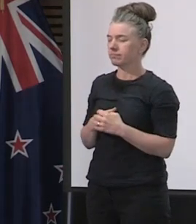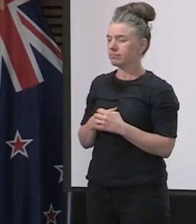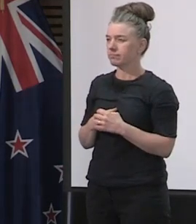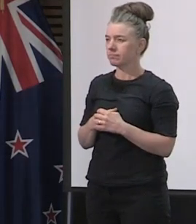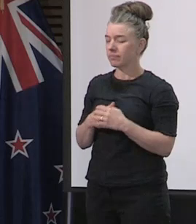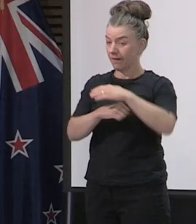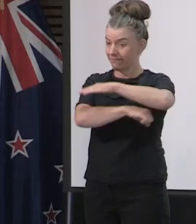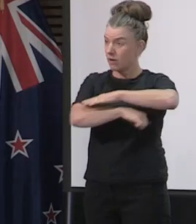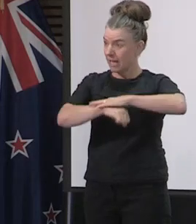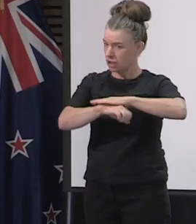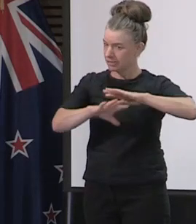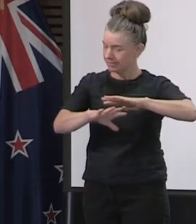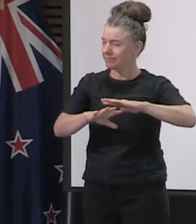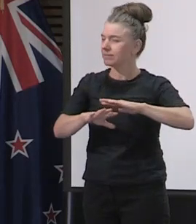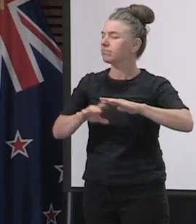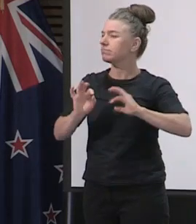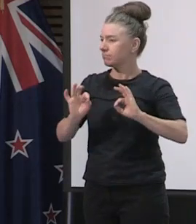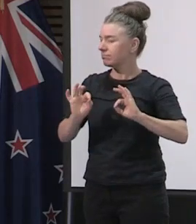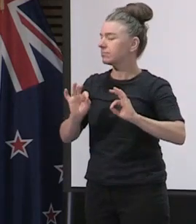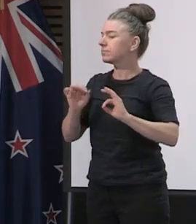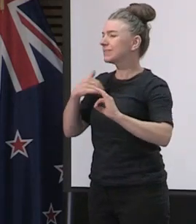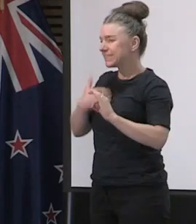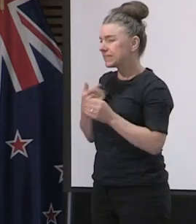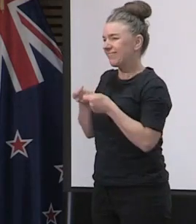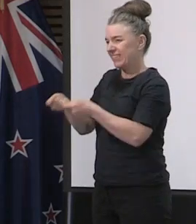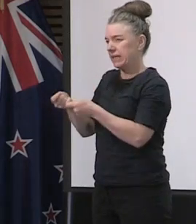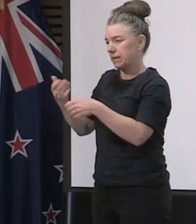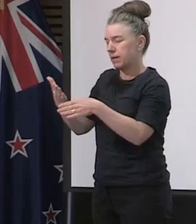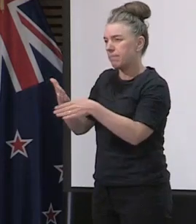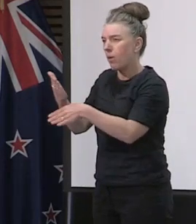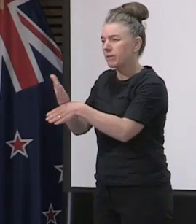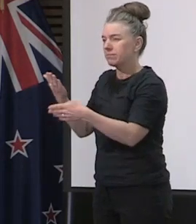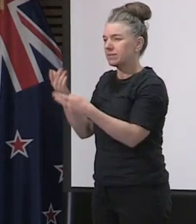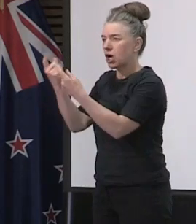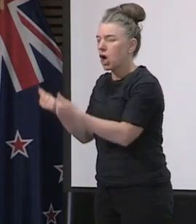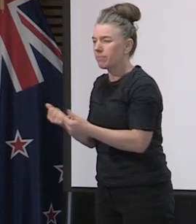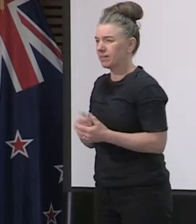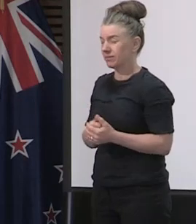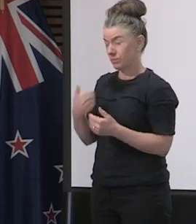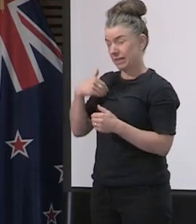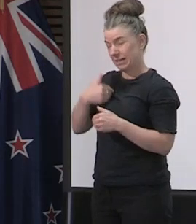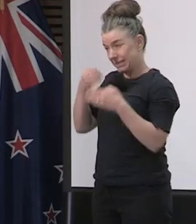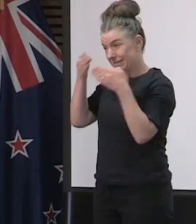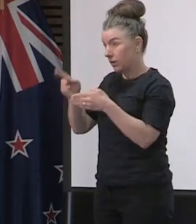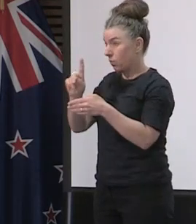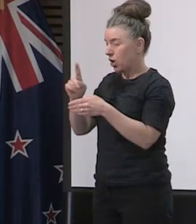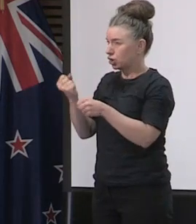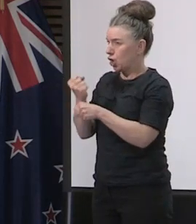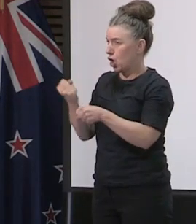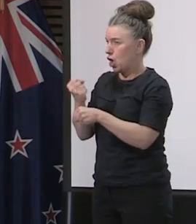are essential. They are our base. But on top of them we must build the things that accelerate employment, empower